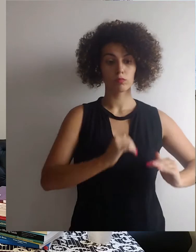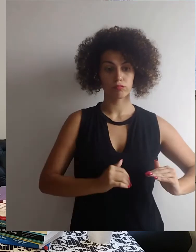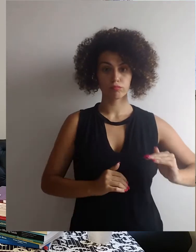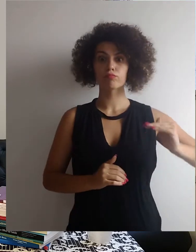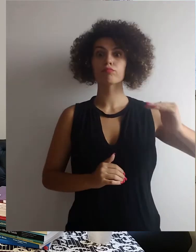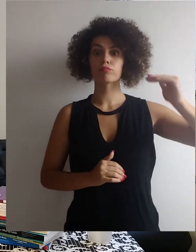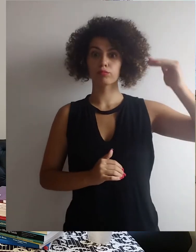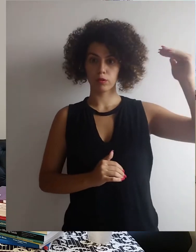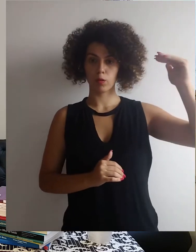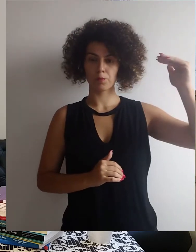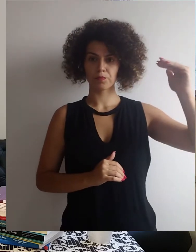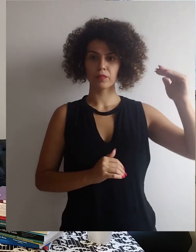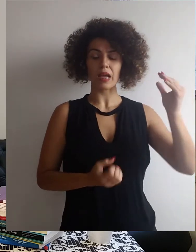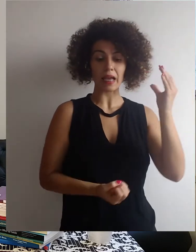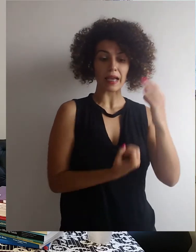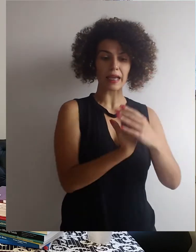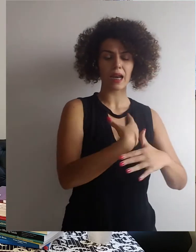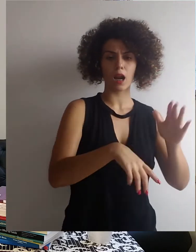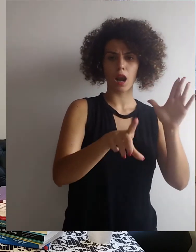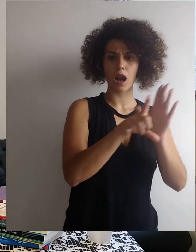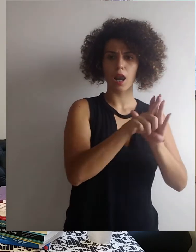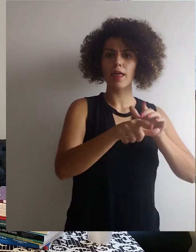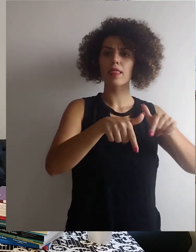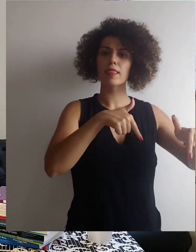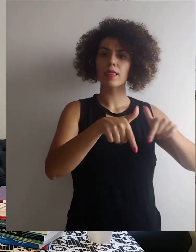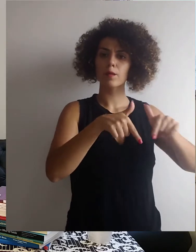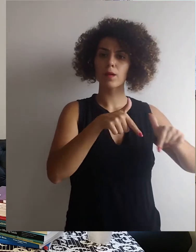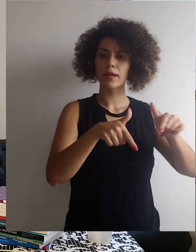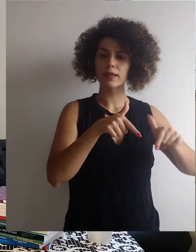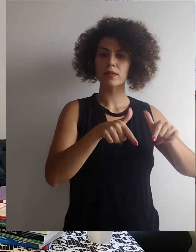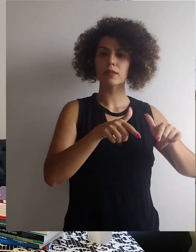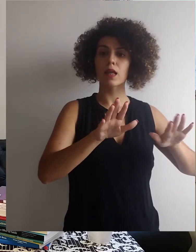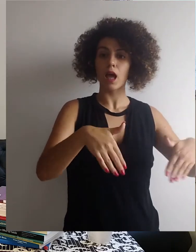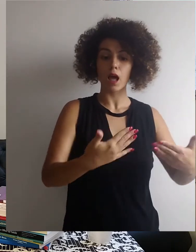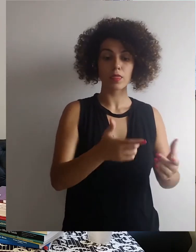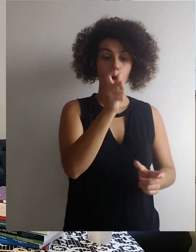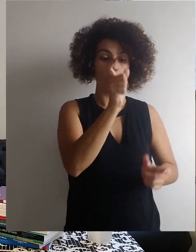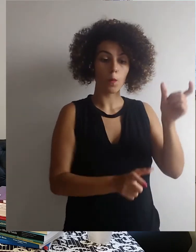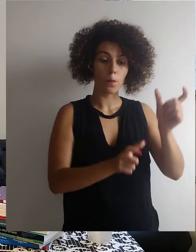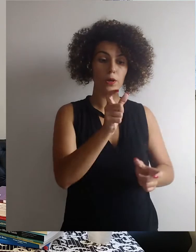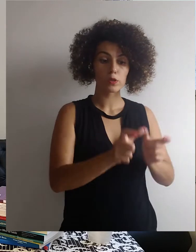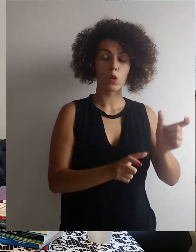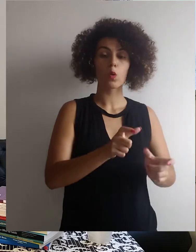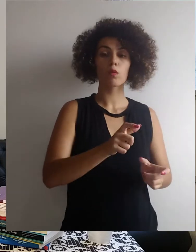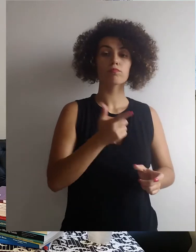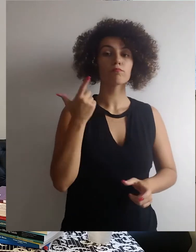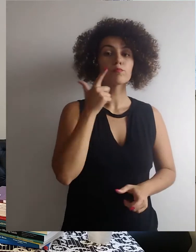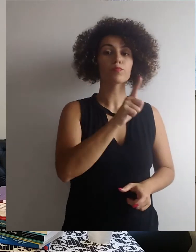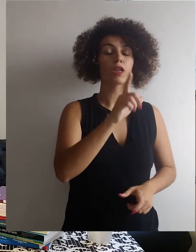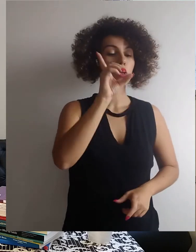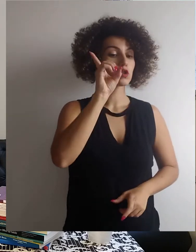sense, there were also many labor laws, by which the population began to have more rights in these